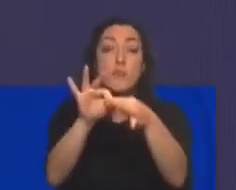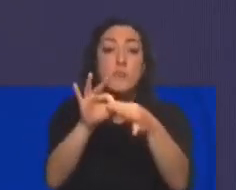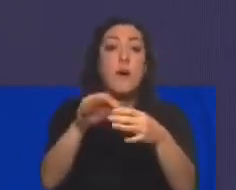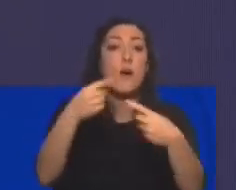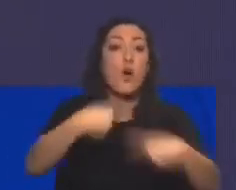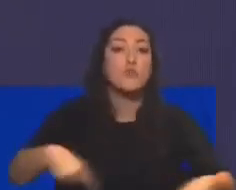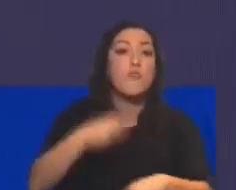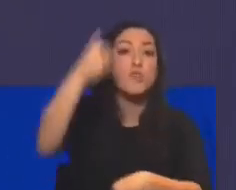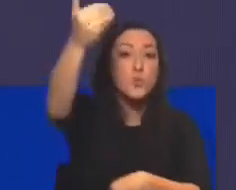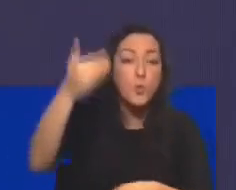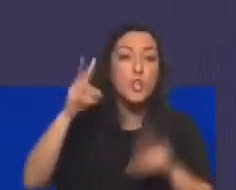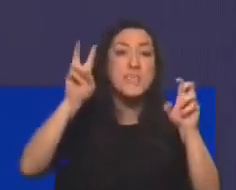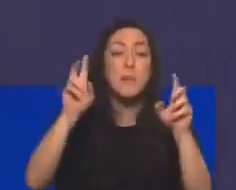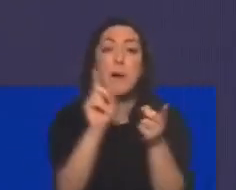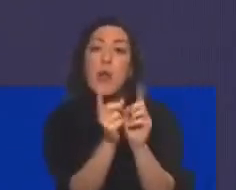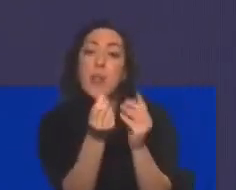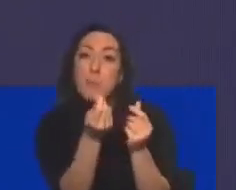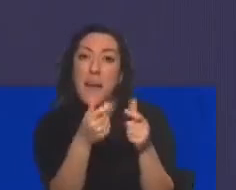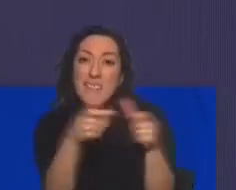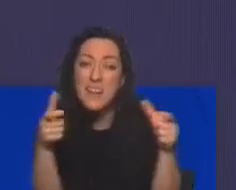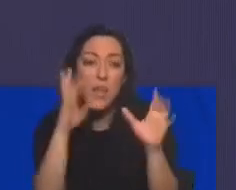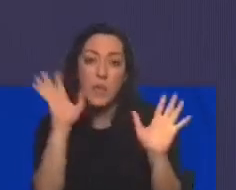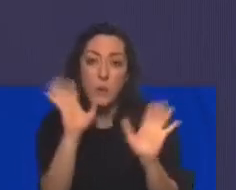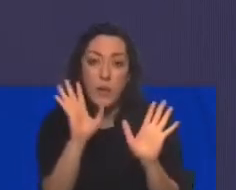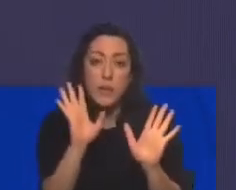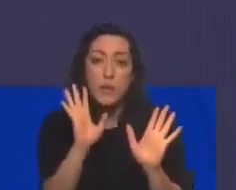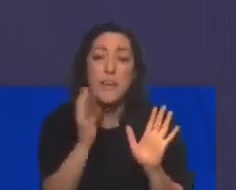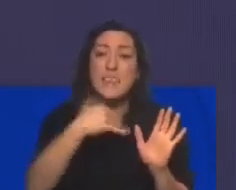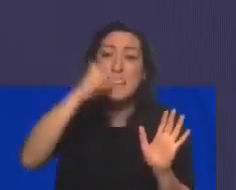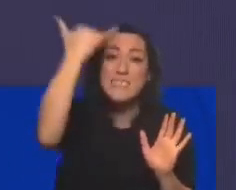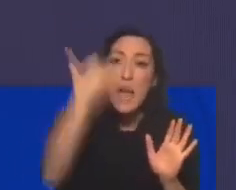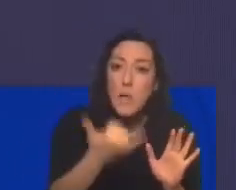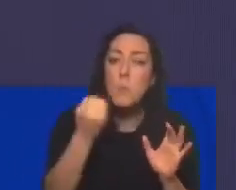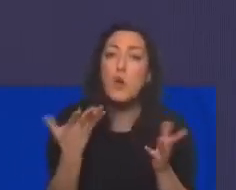with the monetary issue. It exists because time exists. Otherwise, there would be no